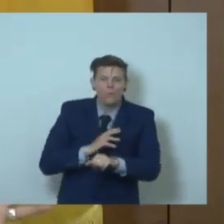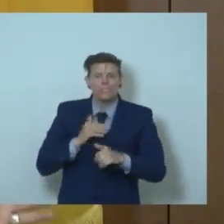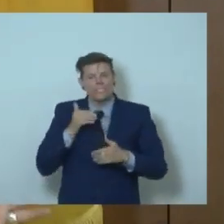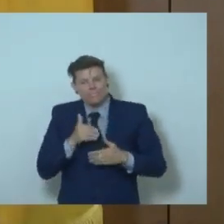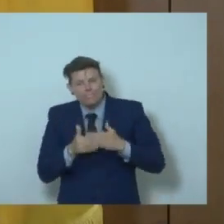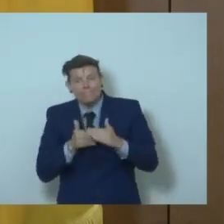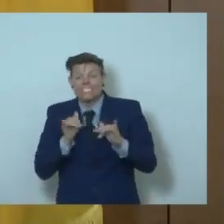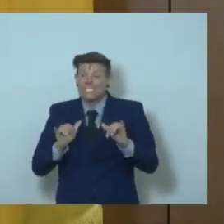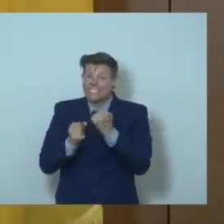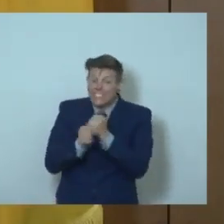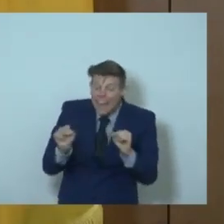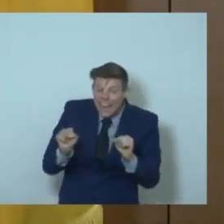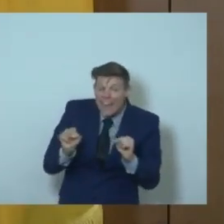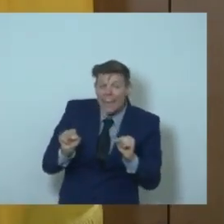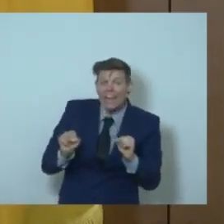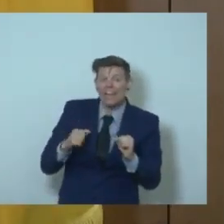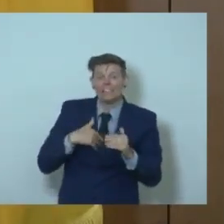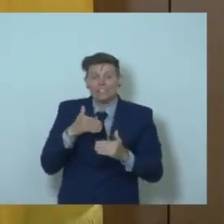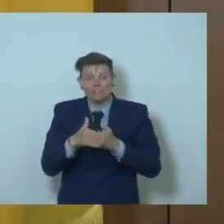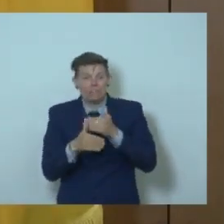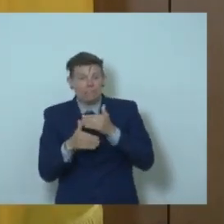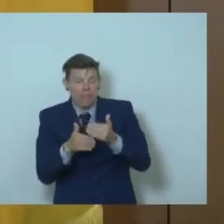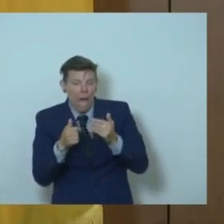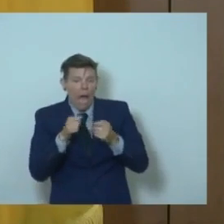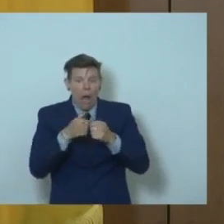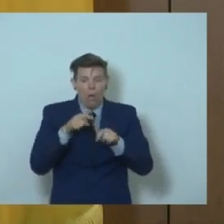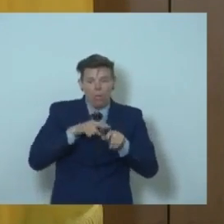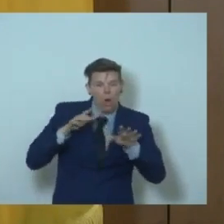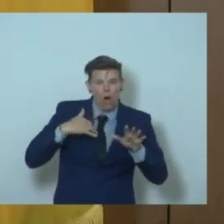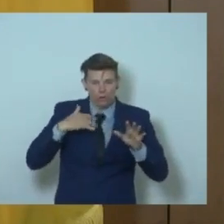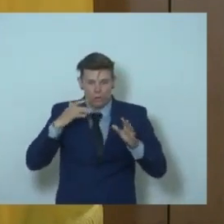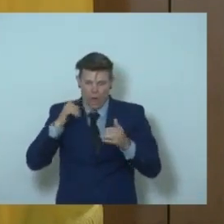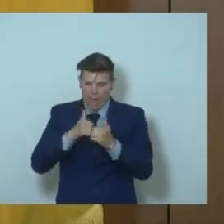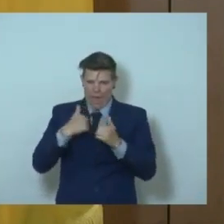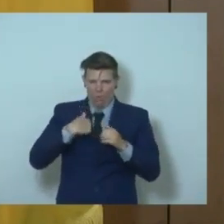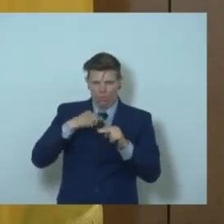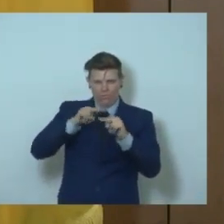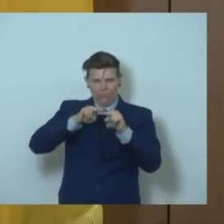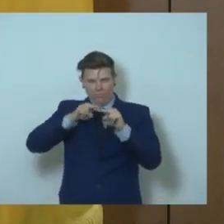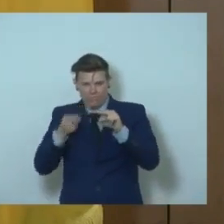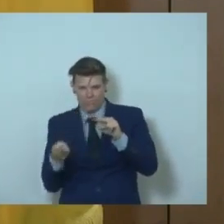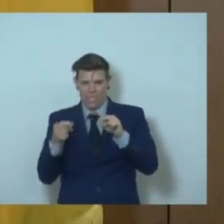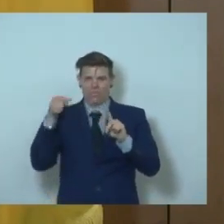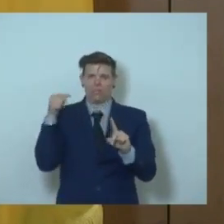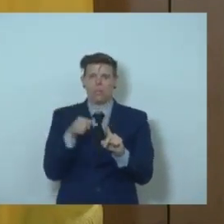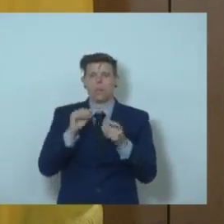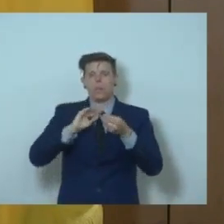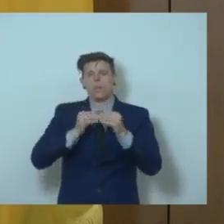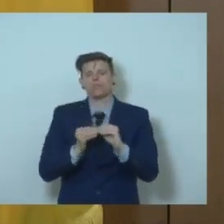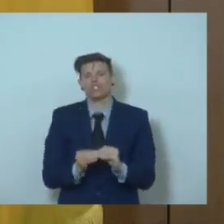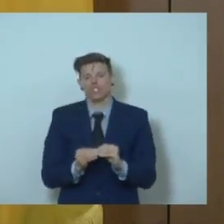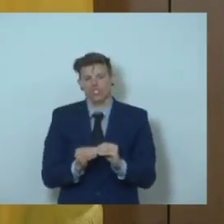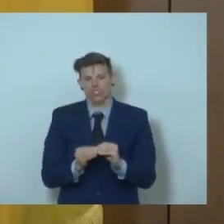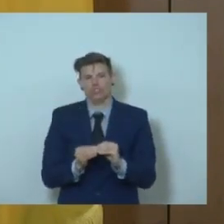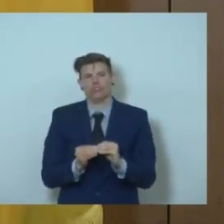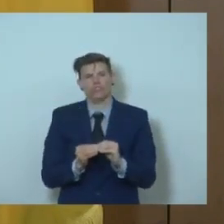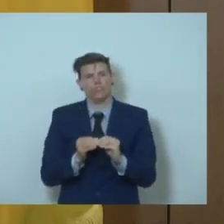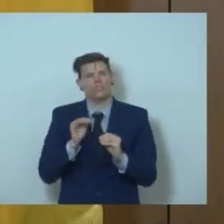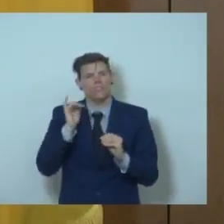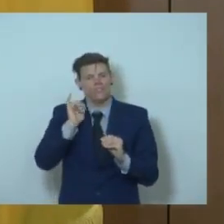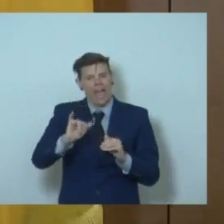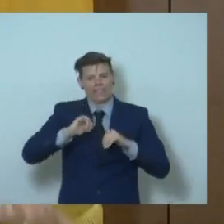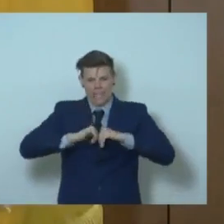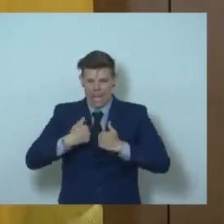PRUDENT SAFE SMART LOOKING AT BEHAVIOR NUMBERS OF PEOPLE DURATION THAT THEY SPEND TIME THERE AND OUR ABILITY TO MITIGATE.